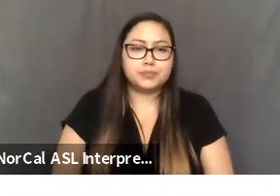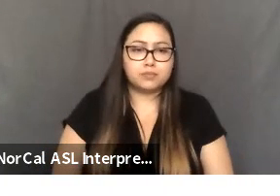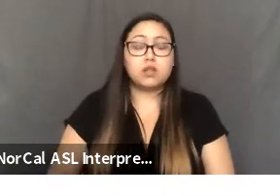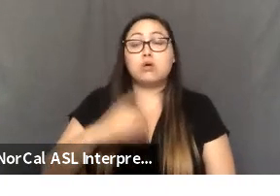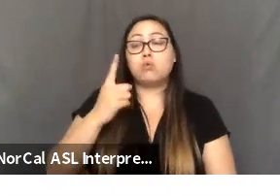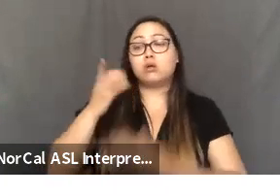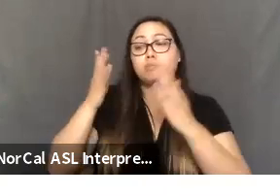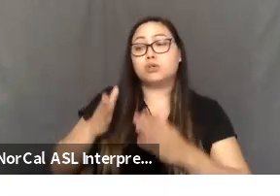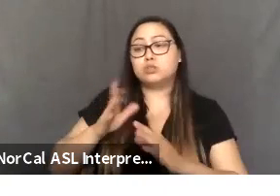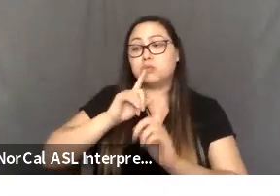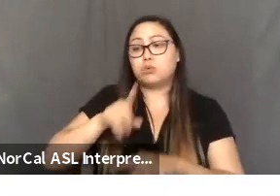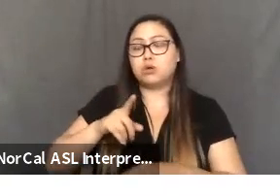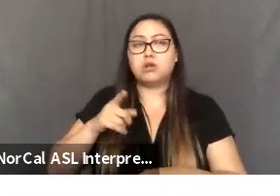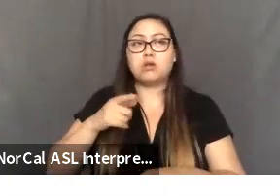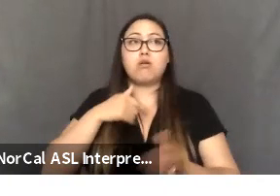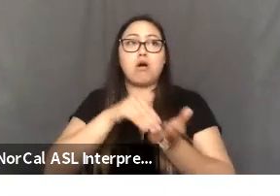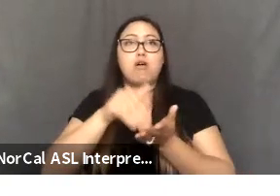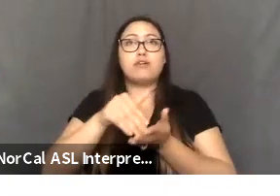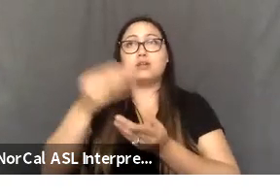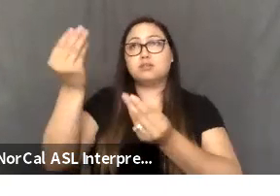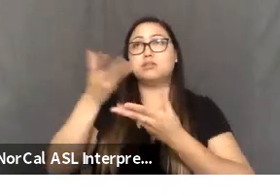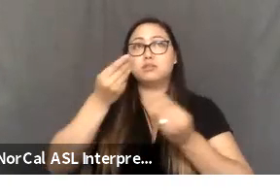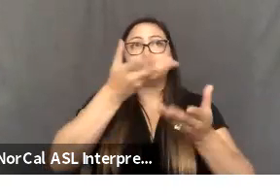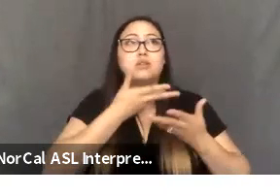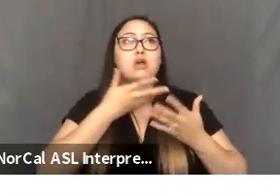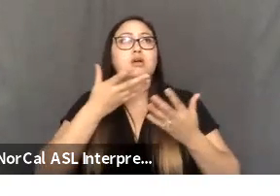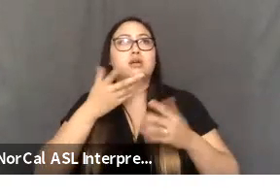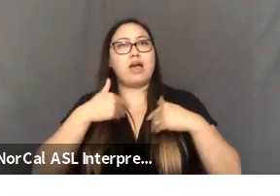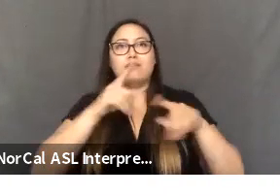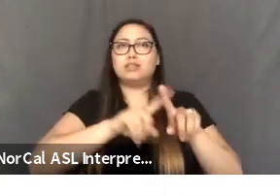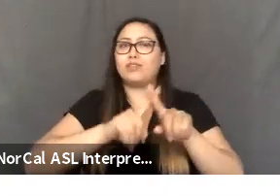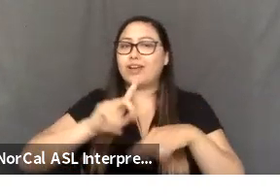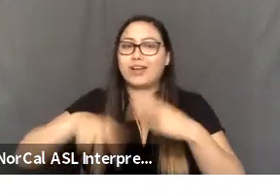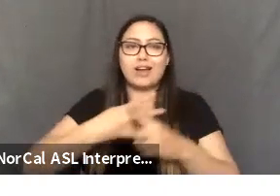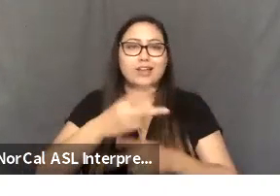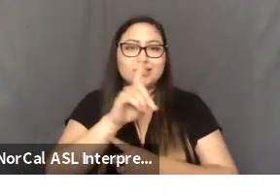"I often get told, there's so many different types of disability... it's such a robust project that